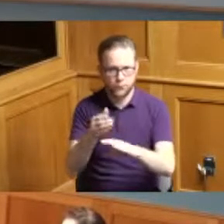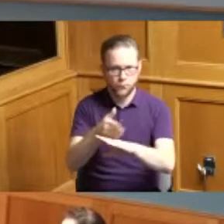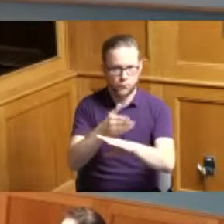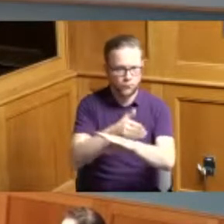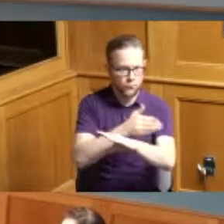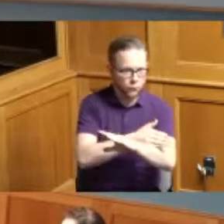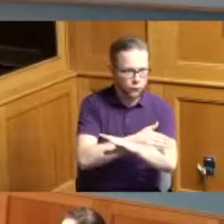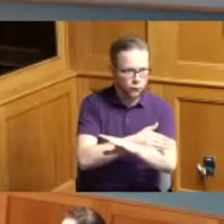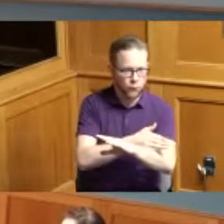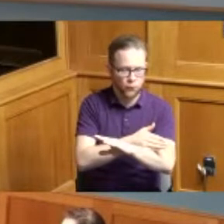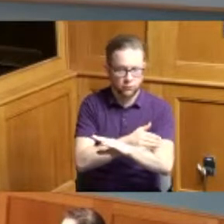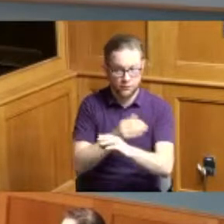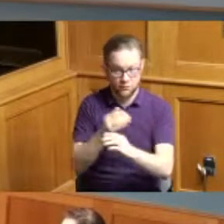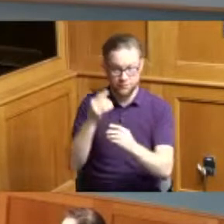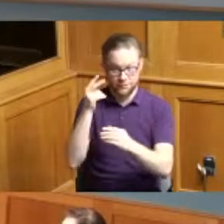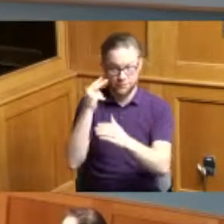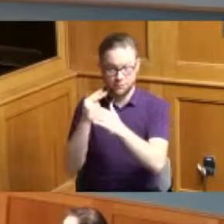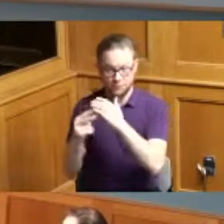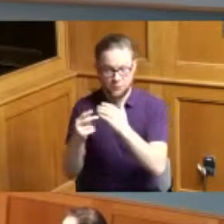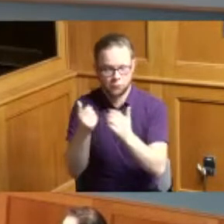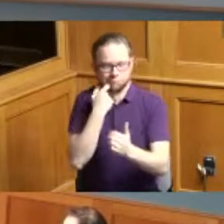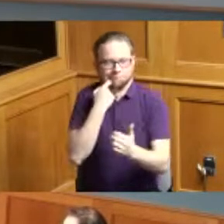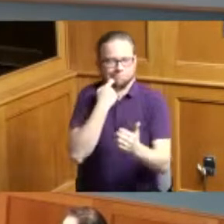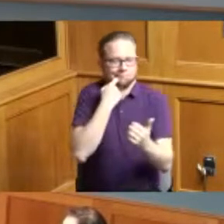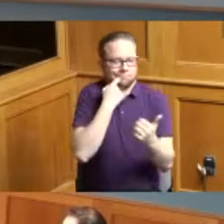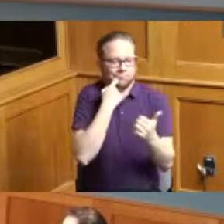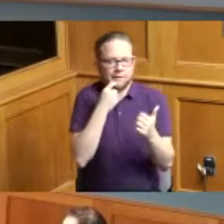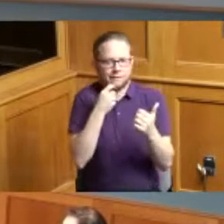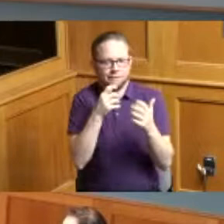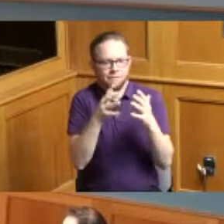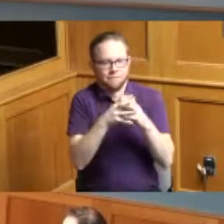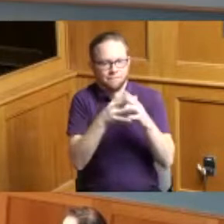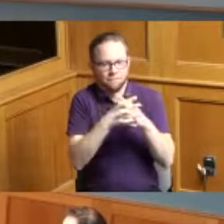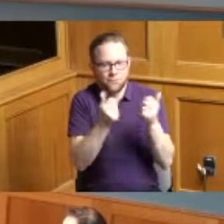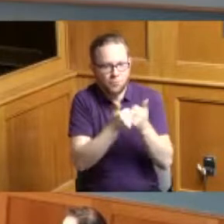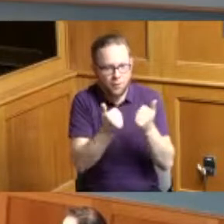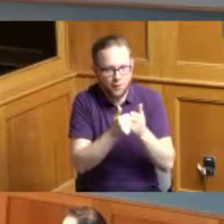football game we just had and the people that were from here that we're in Kansas